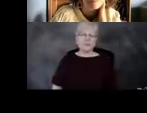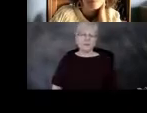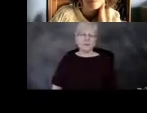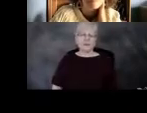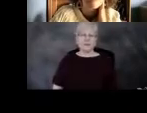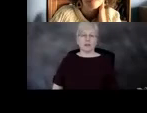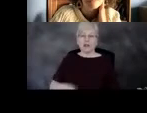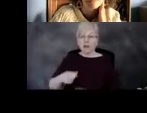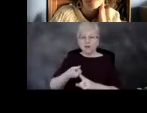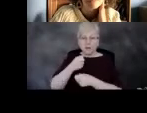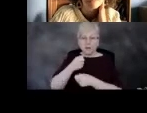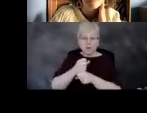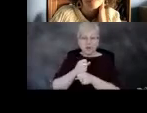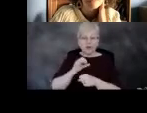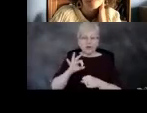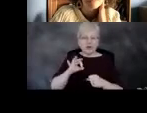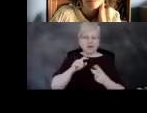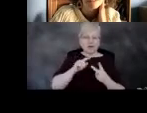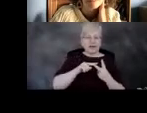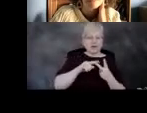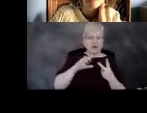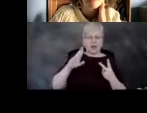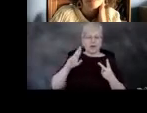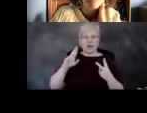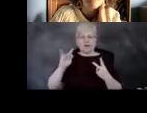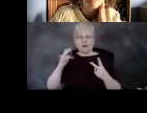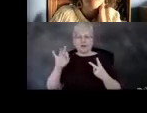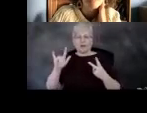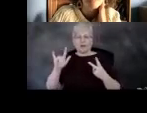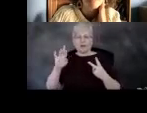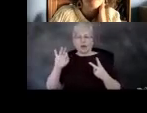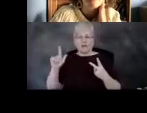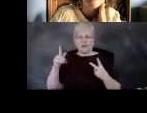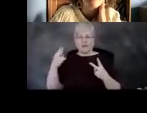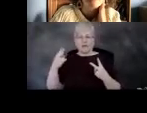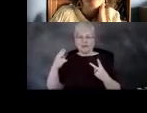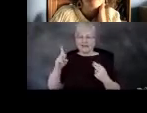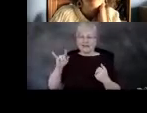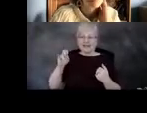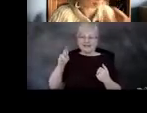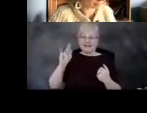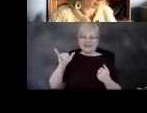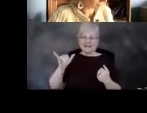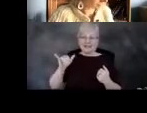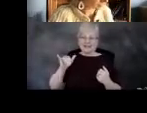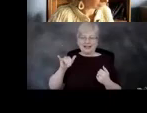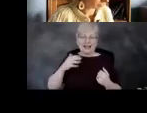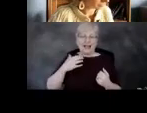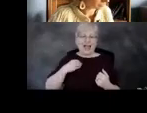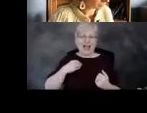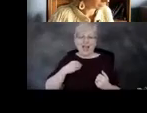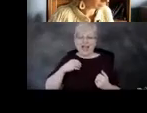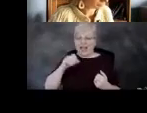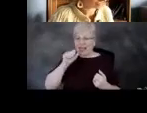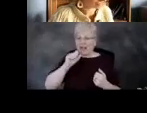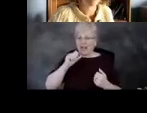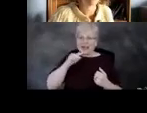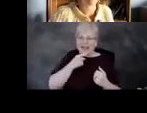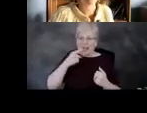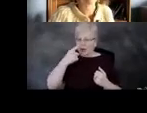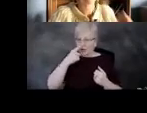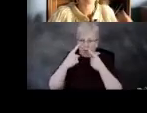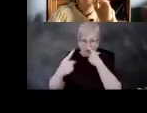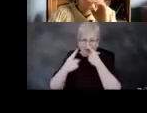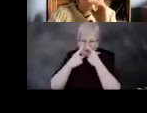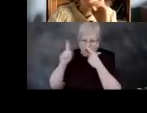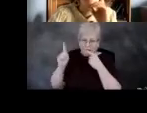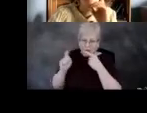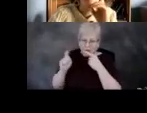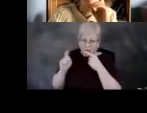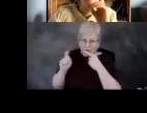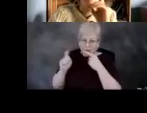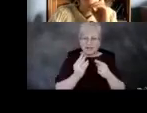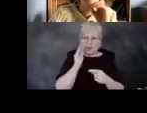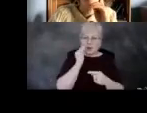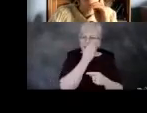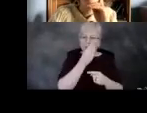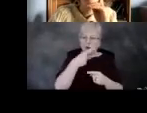creator of tangled and Reckitt Ralph, Disney. The carrot nosed snowman shuffles up to a